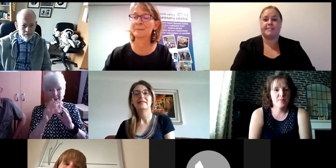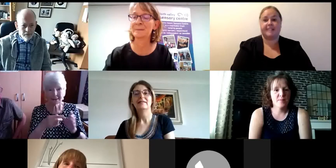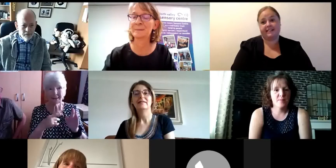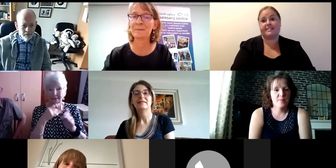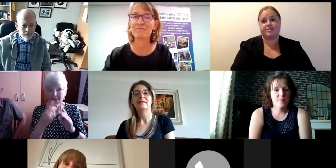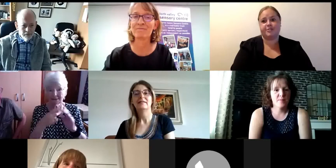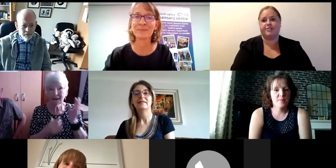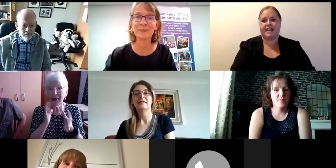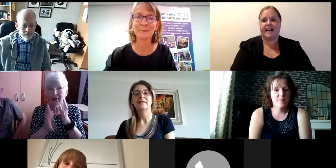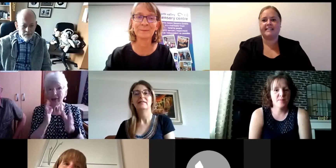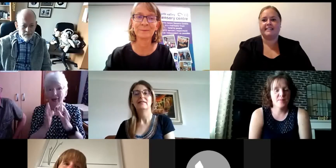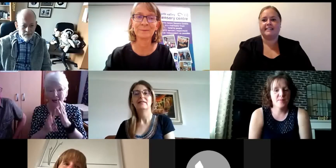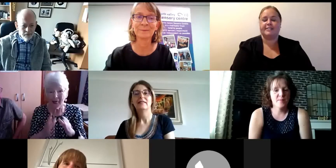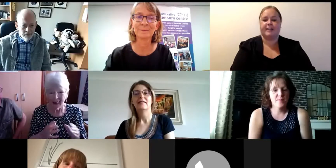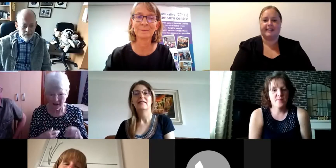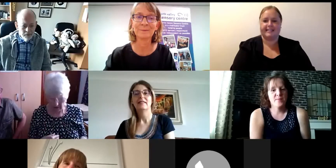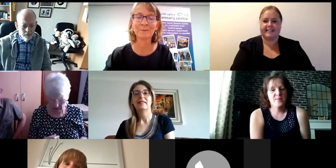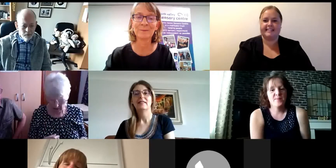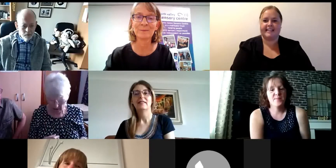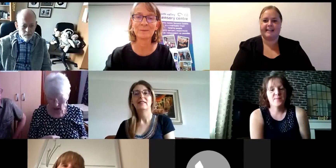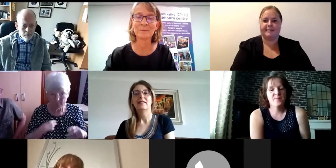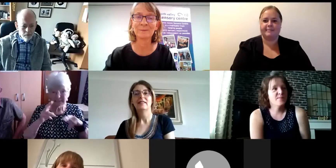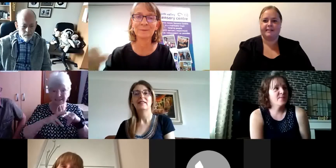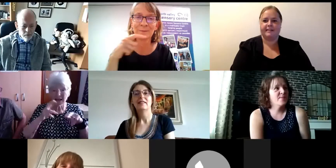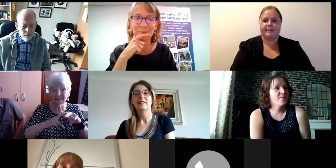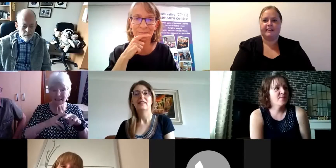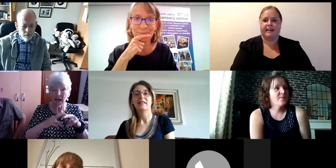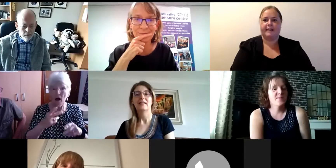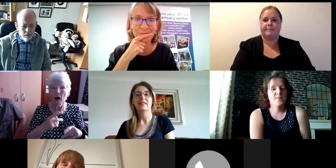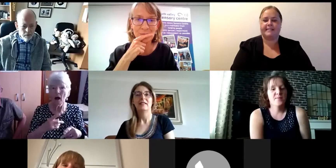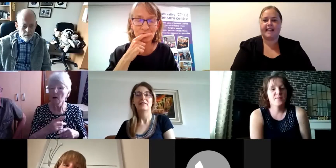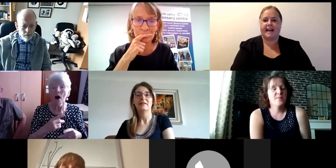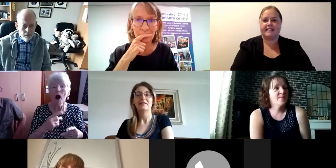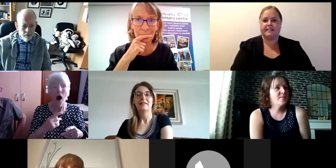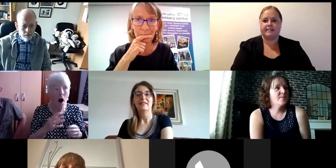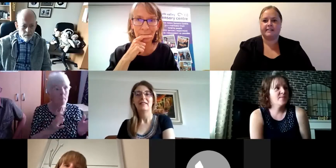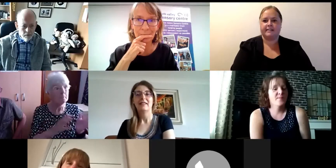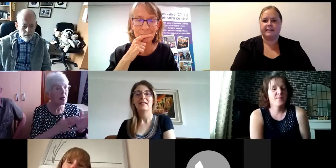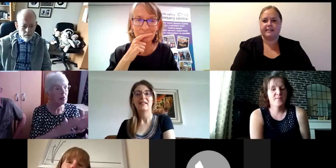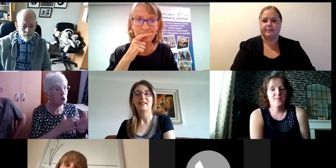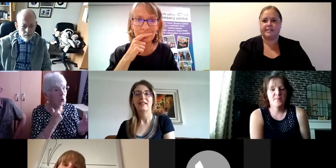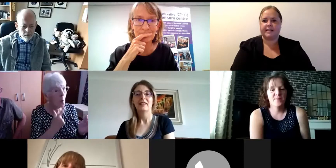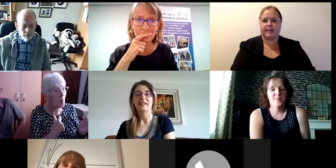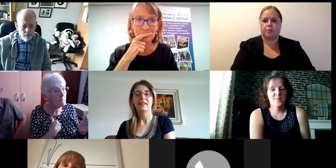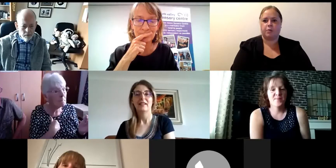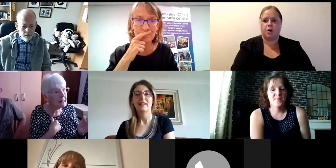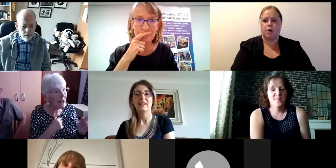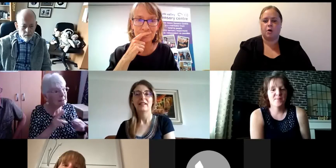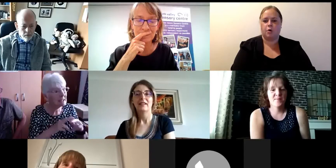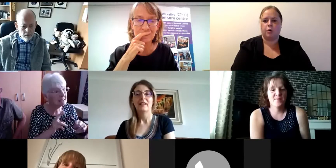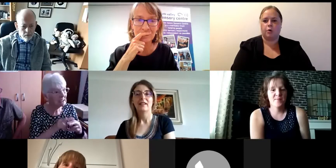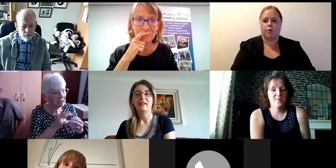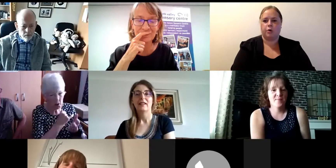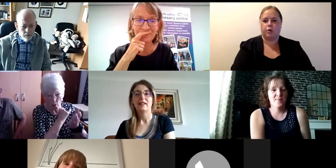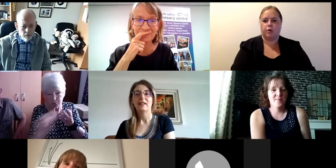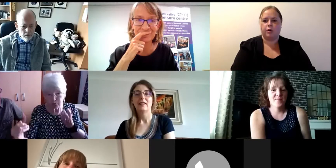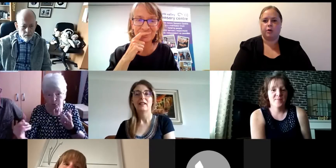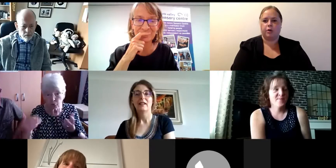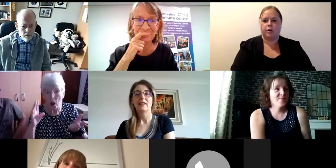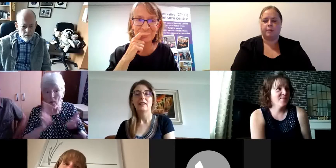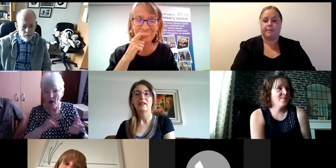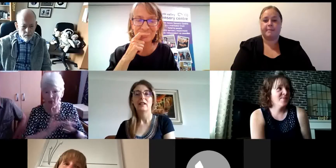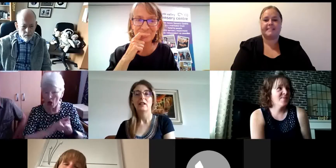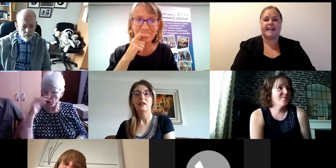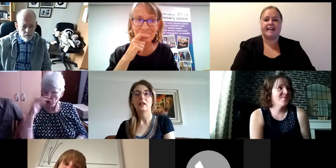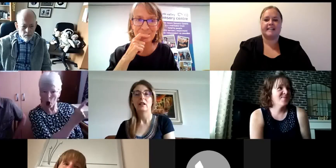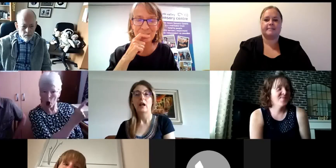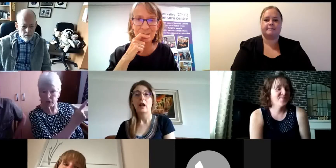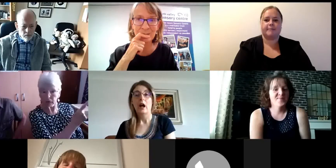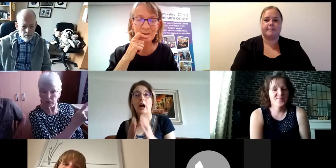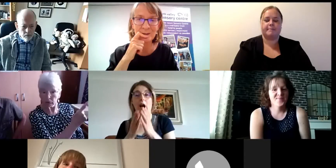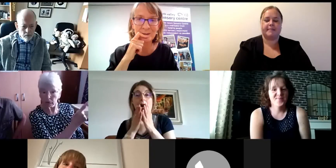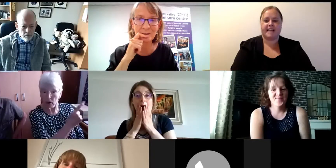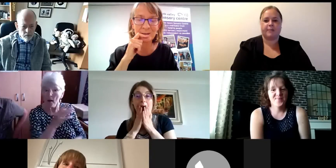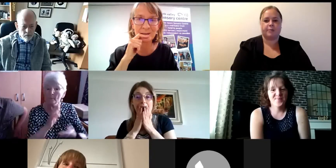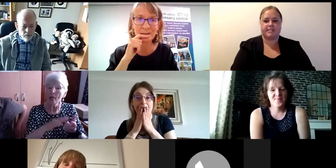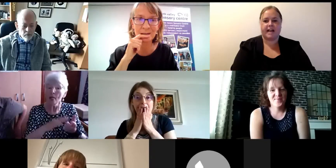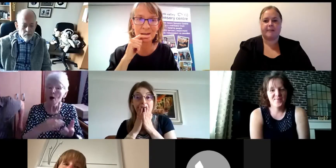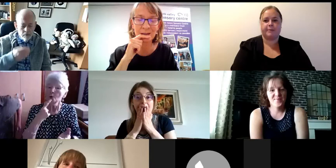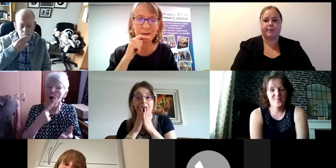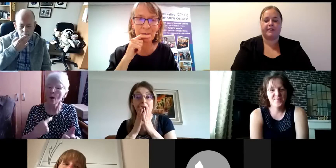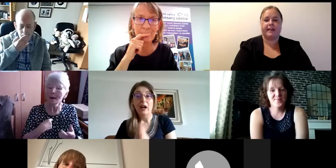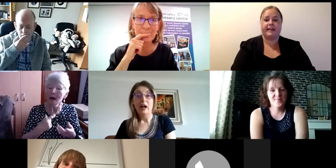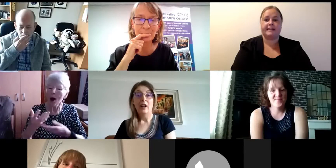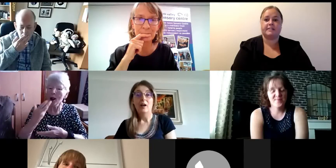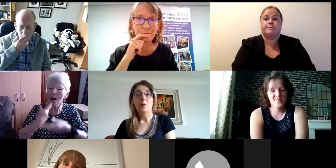So I signed to him and my dad wasn't happy with it